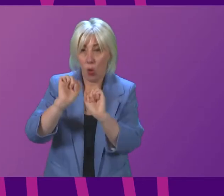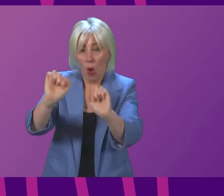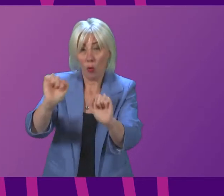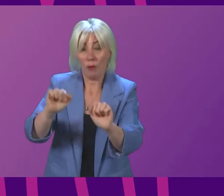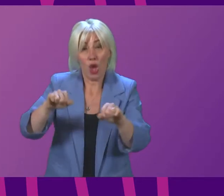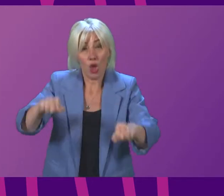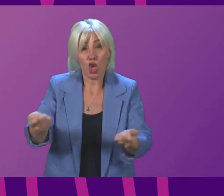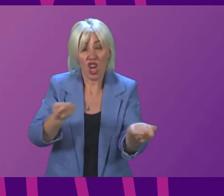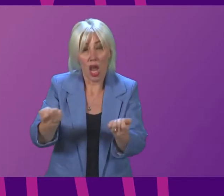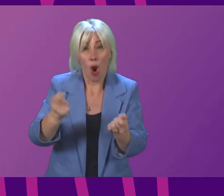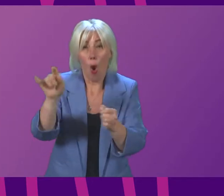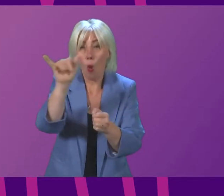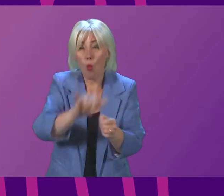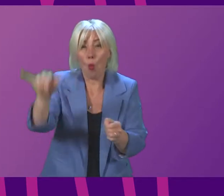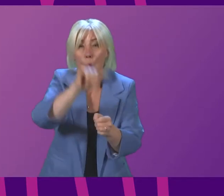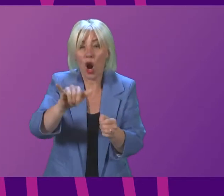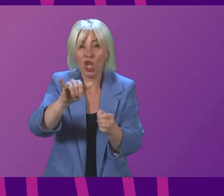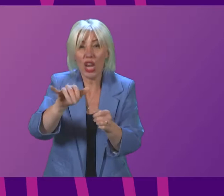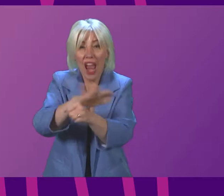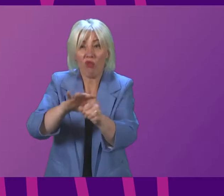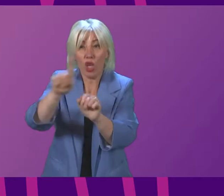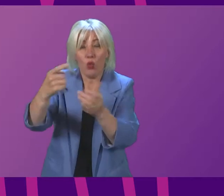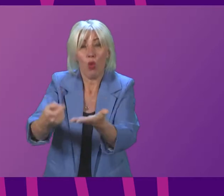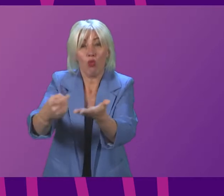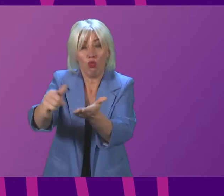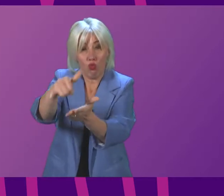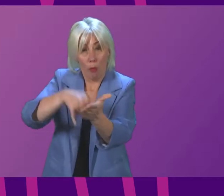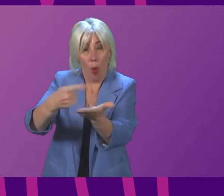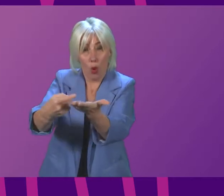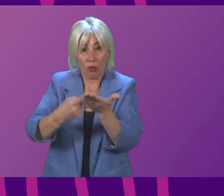matters to report on “as soon as practicable”, so there will be interim reports rather